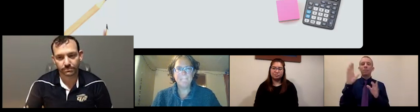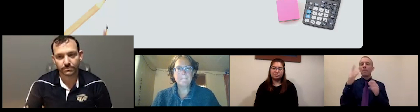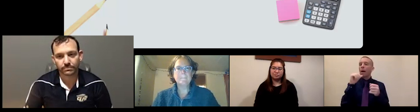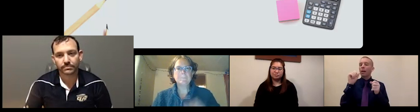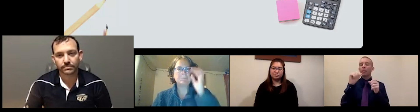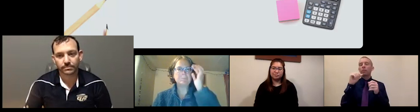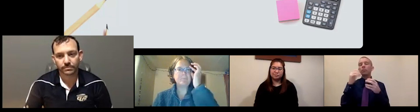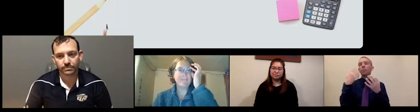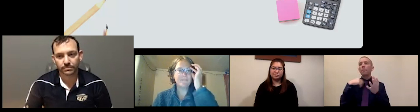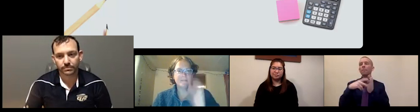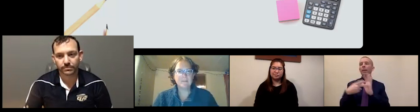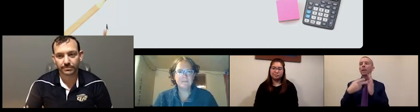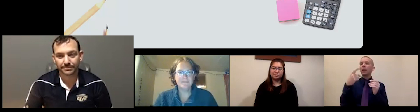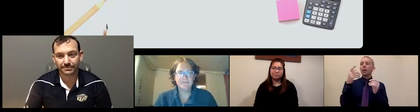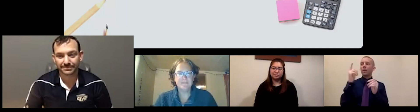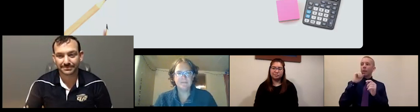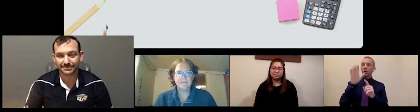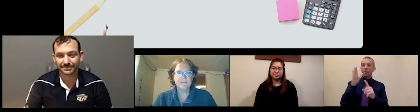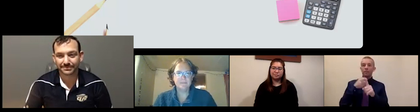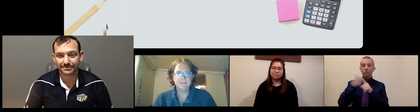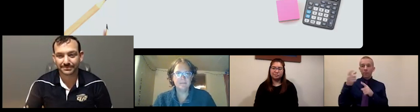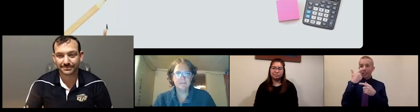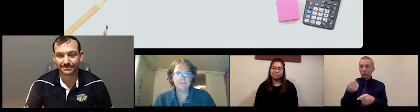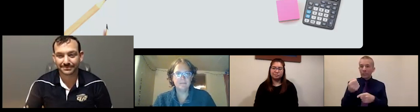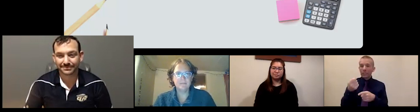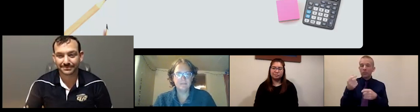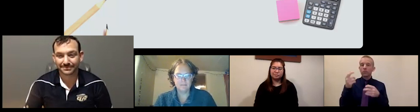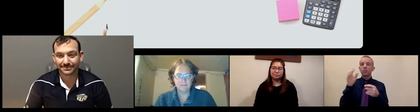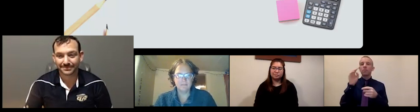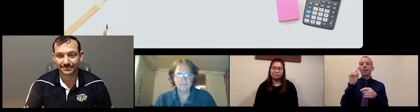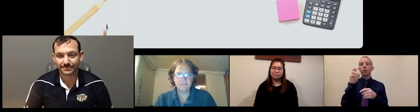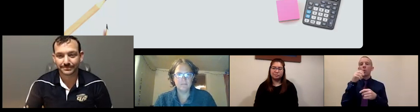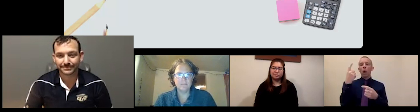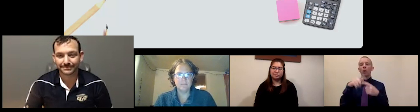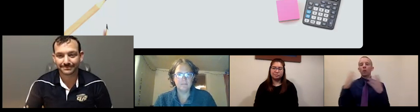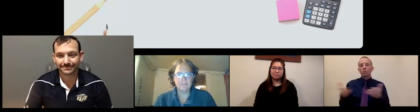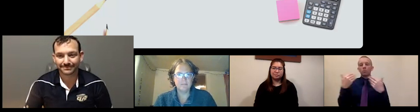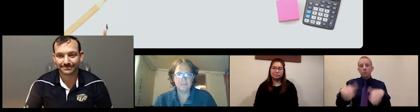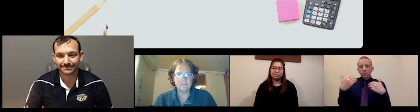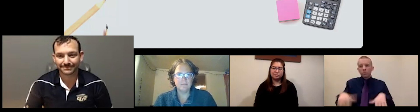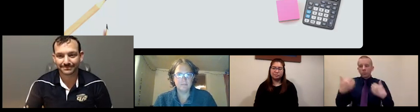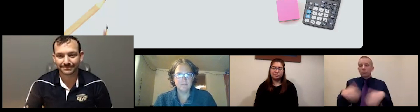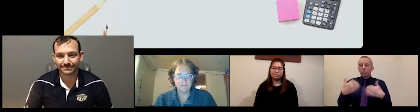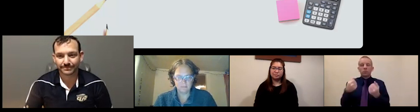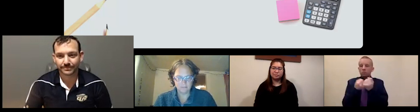In your field of interest, a mentor is the one who supports you through it